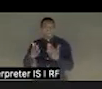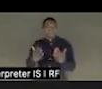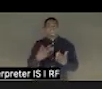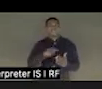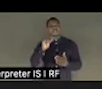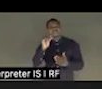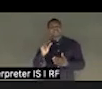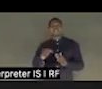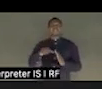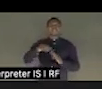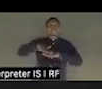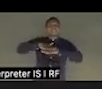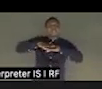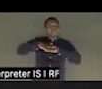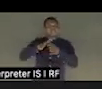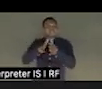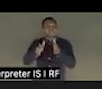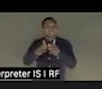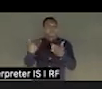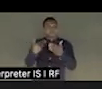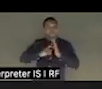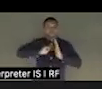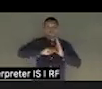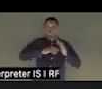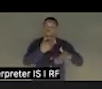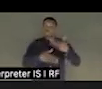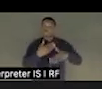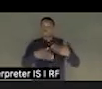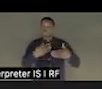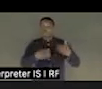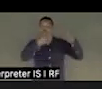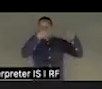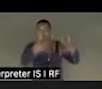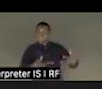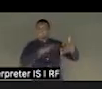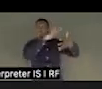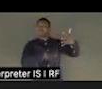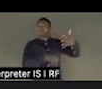there is a gap in the standards and the legislation when it comes to cognition.